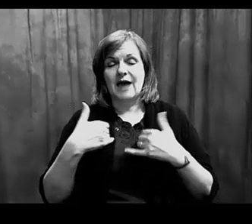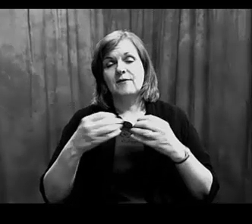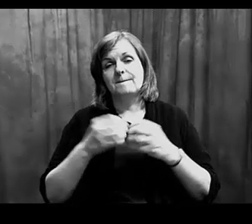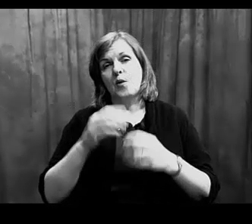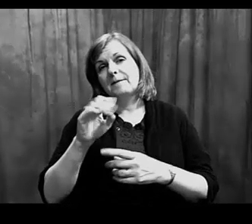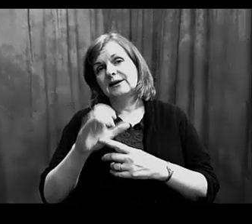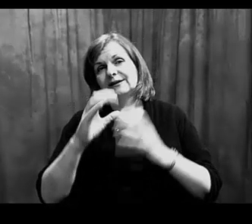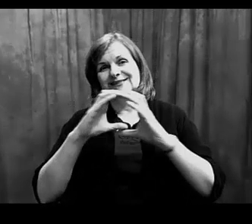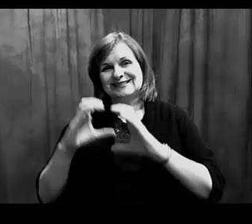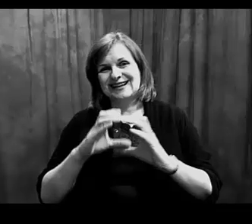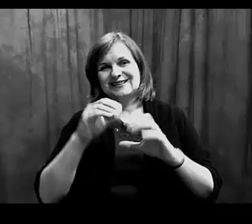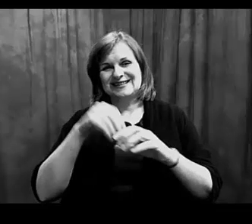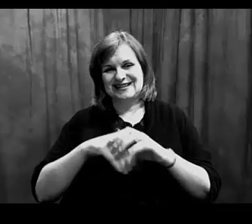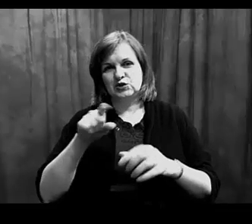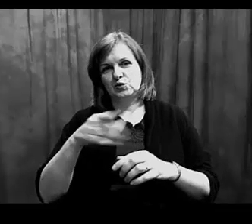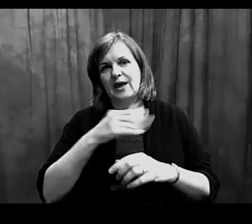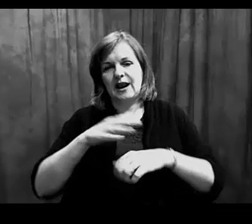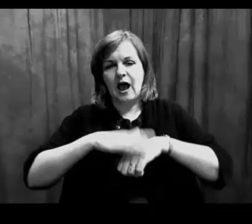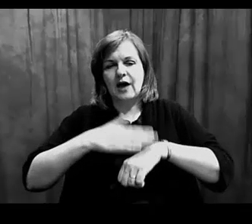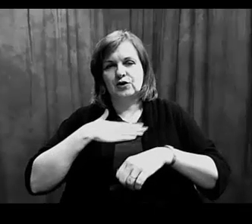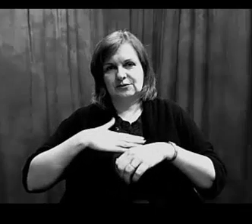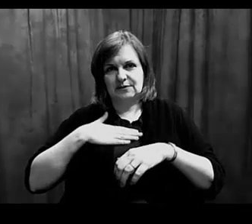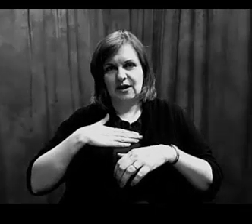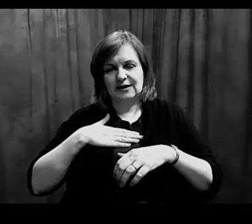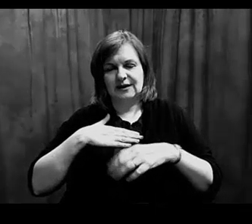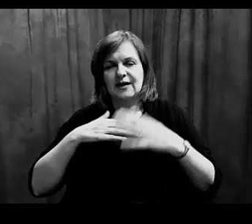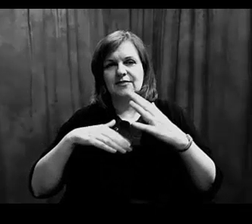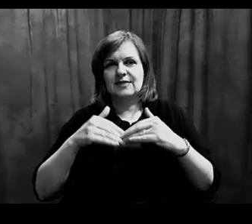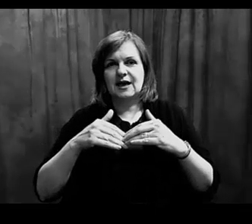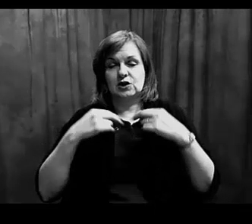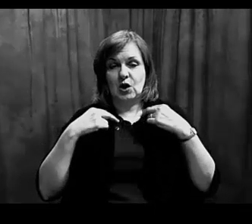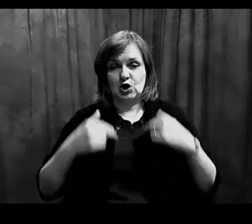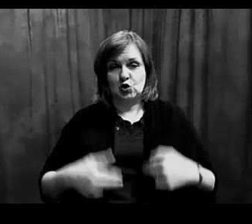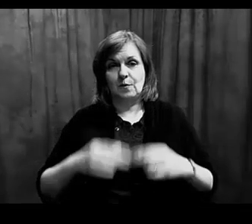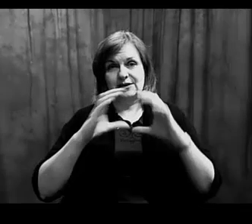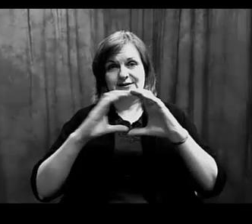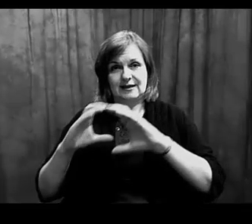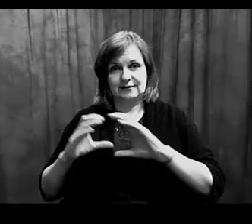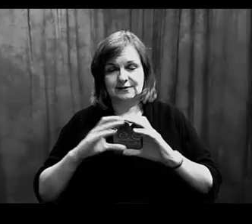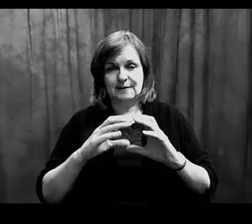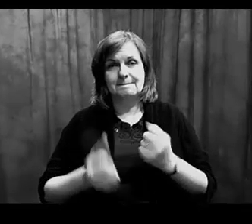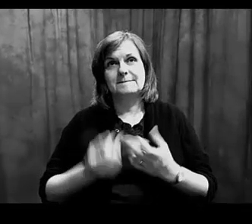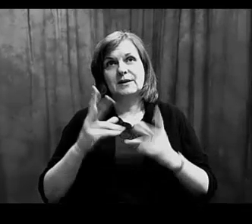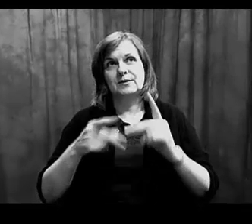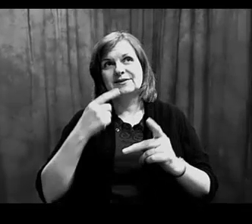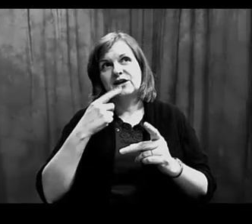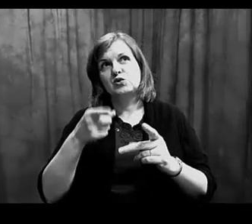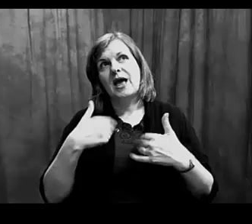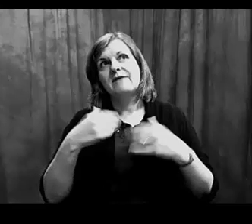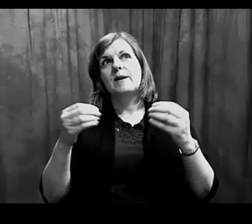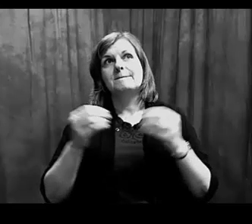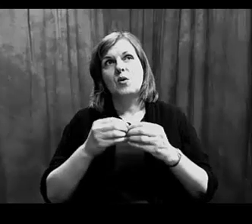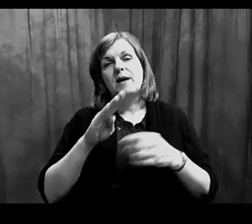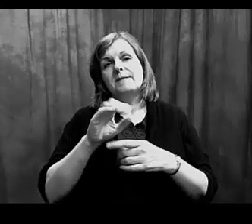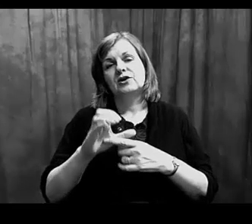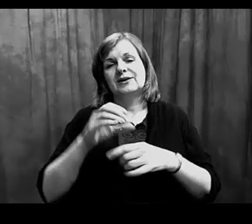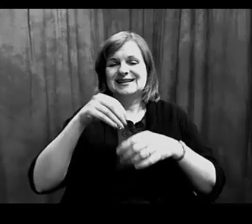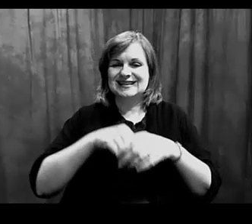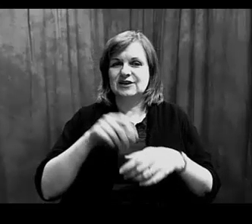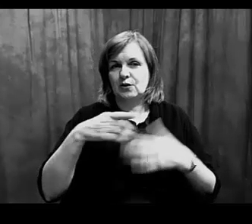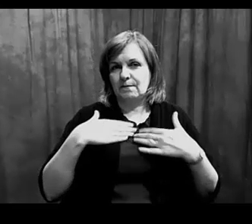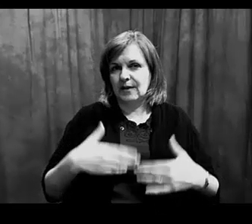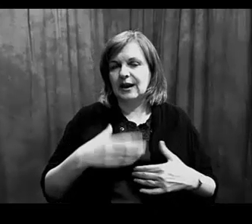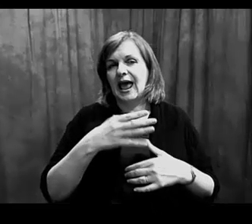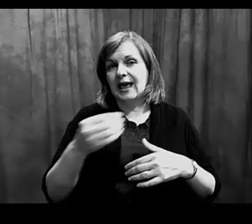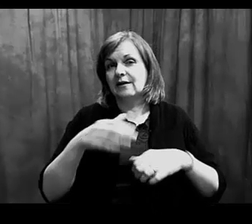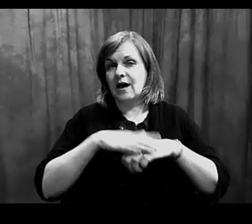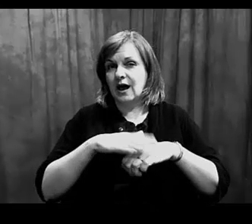bacteria are the most widespread and most diverse by far of any organism on this planet